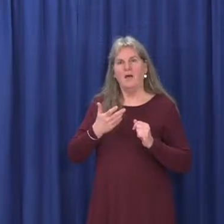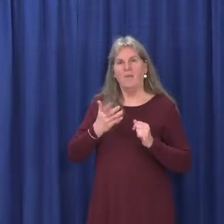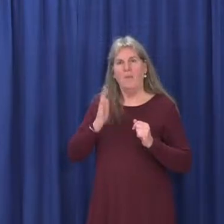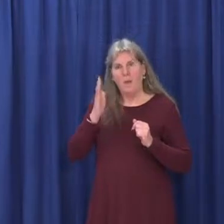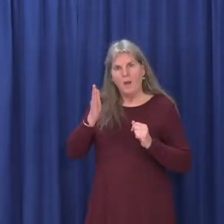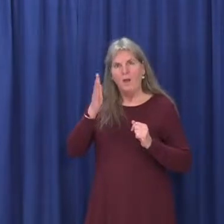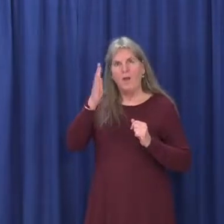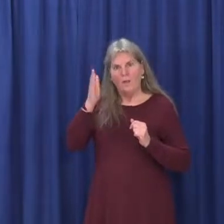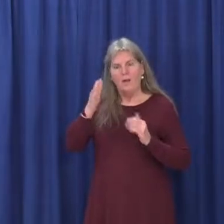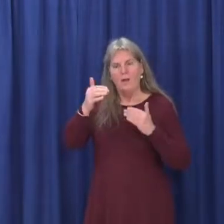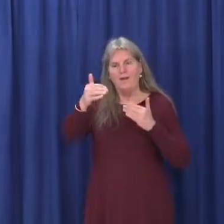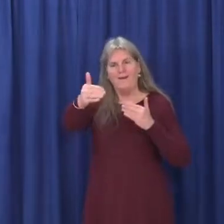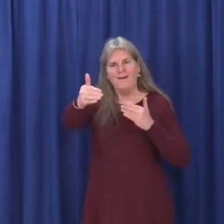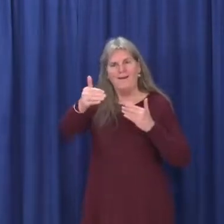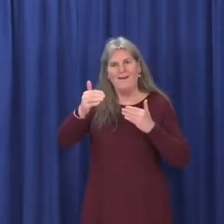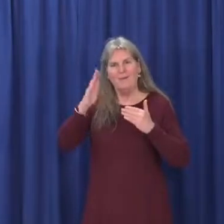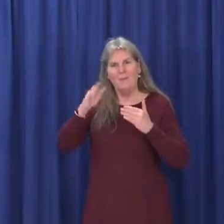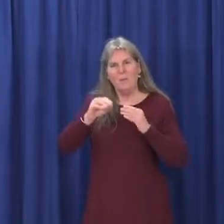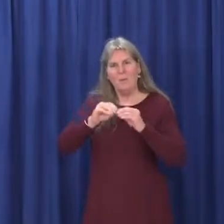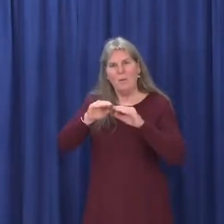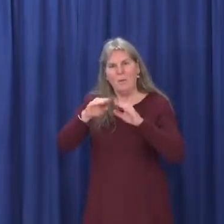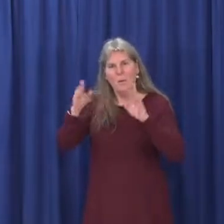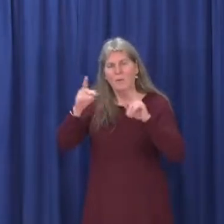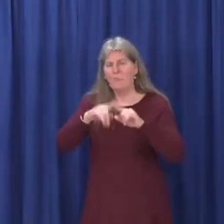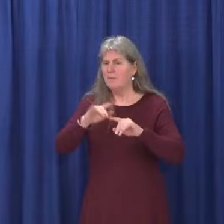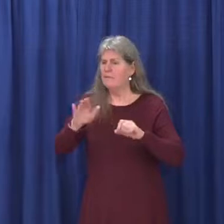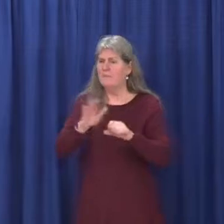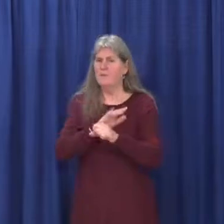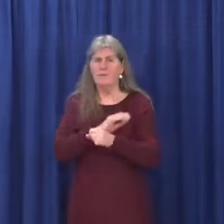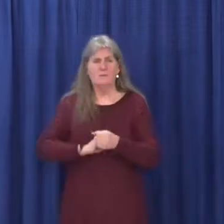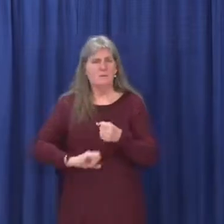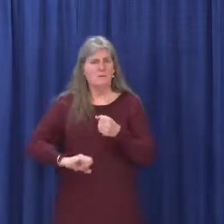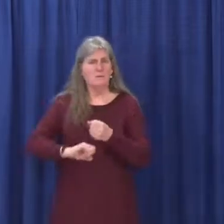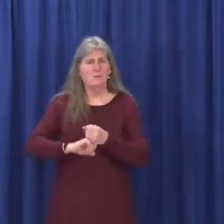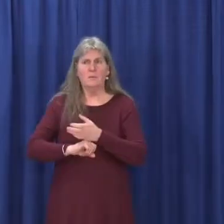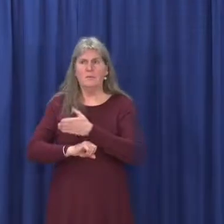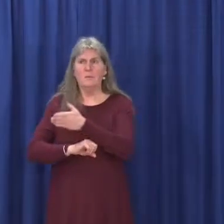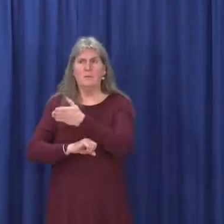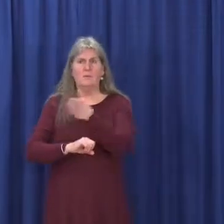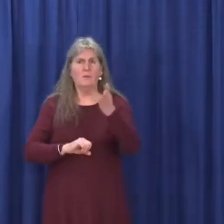And we completely support individuals going out and-- and having that ability